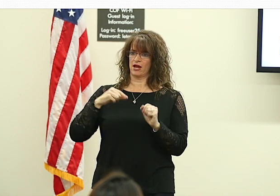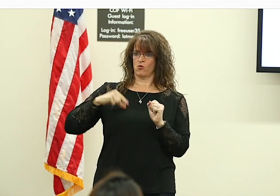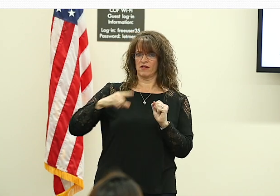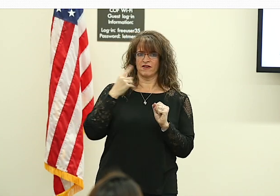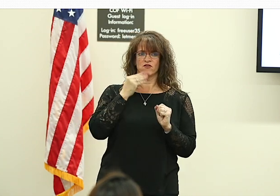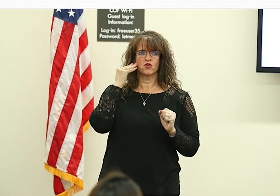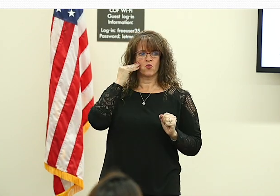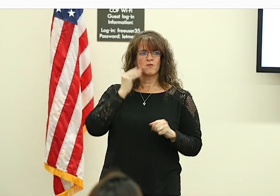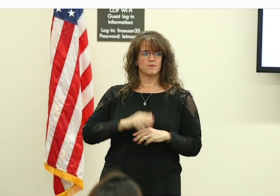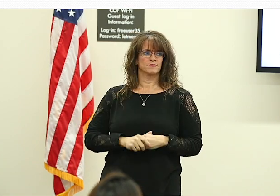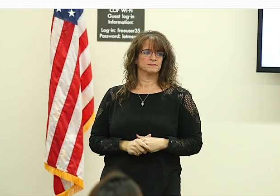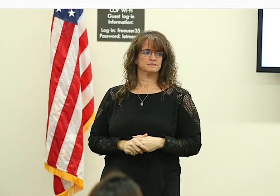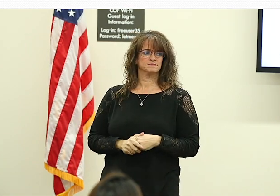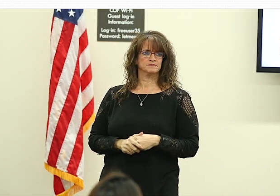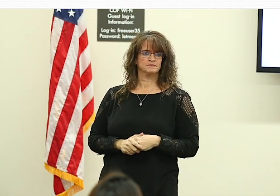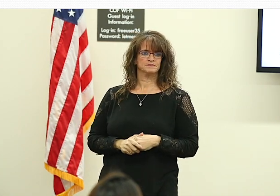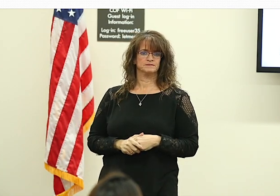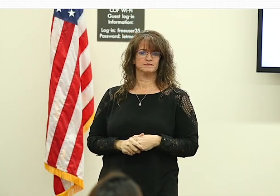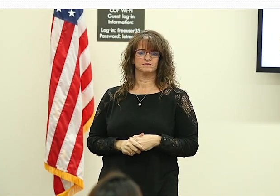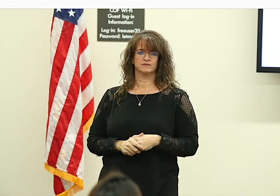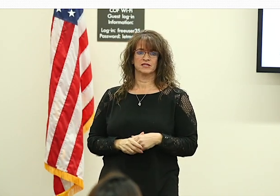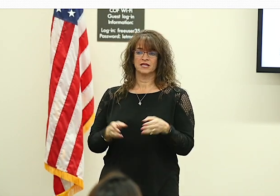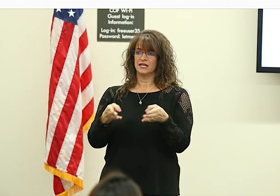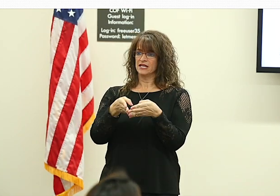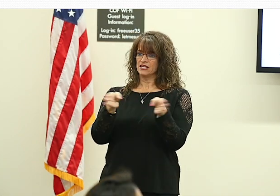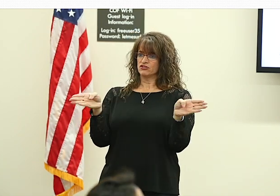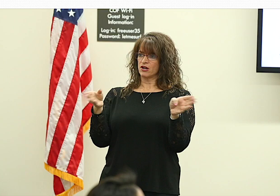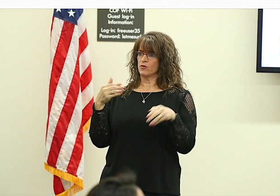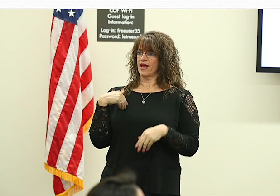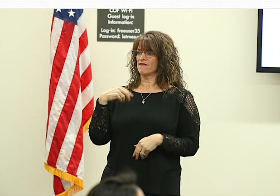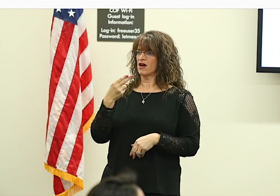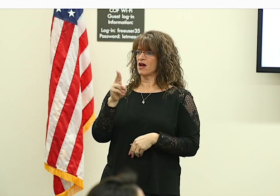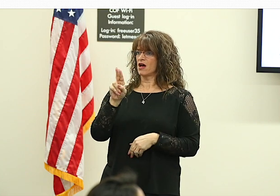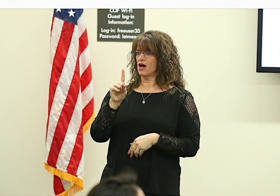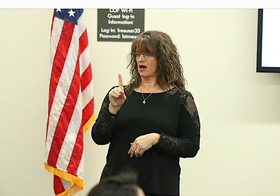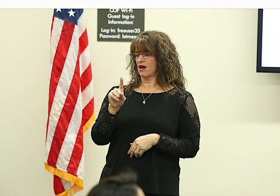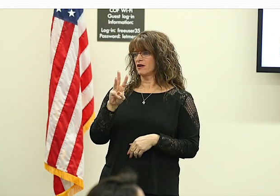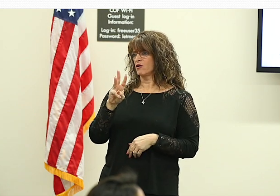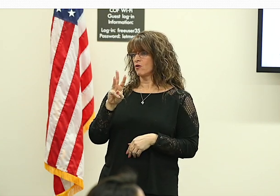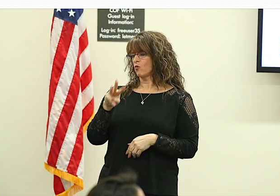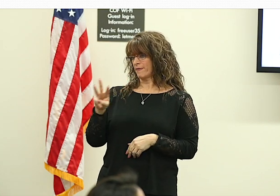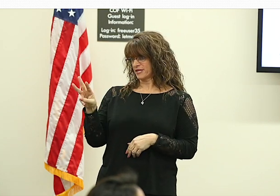And, just in general, we've got the HUD website that shows a lot of different